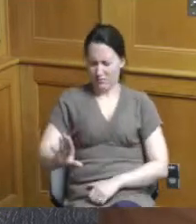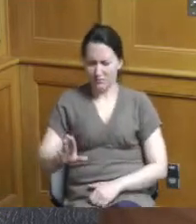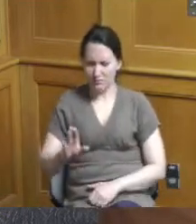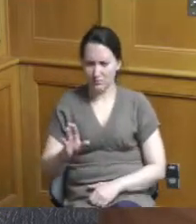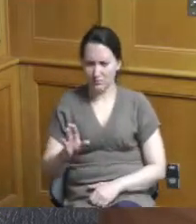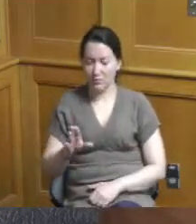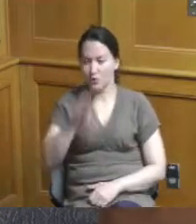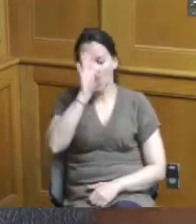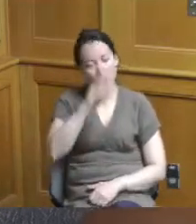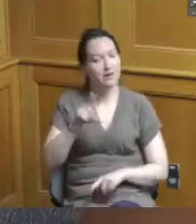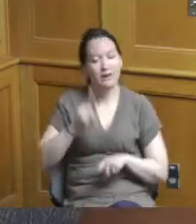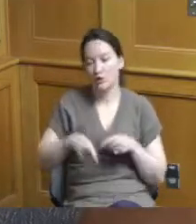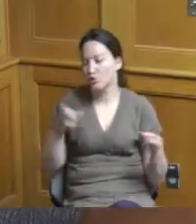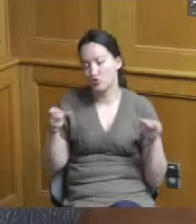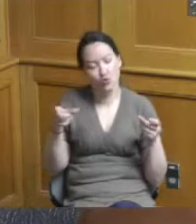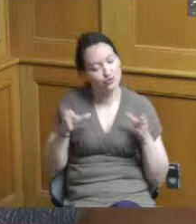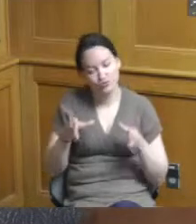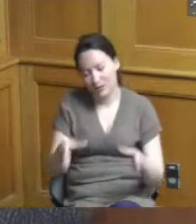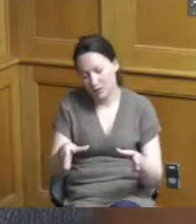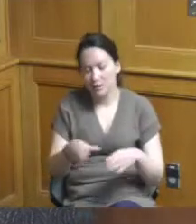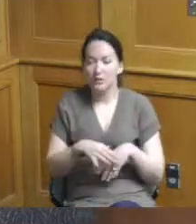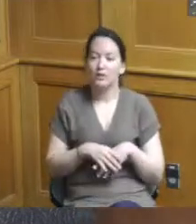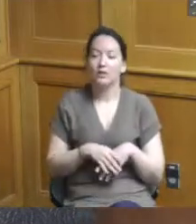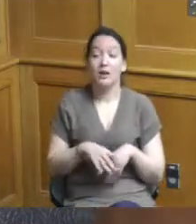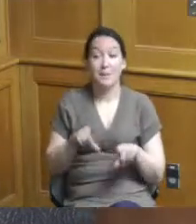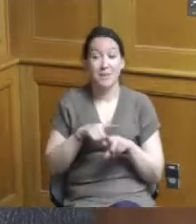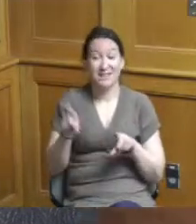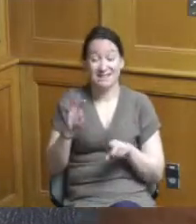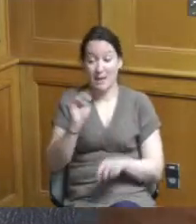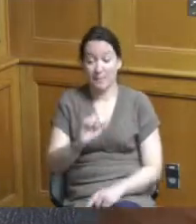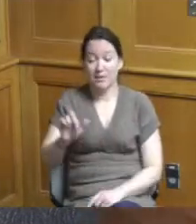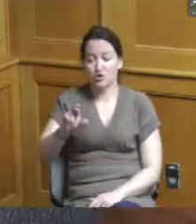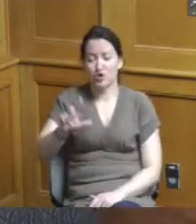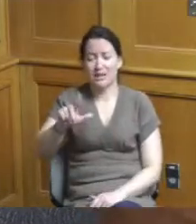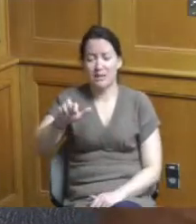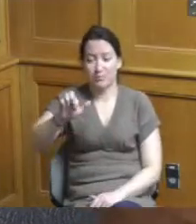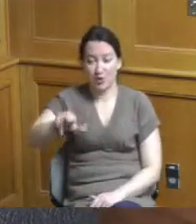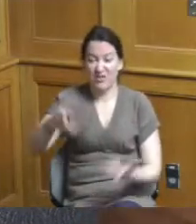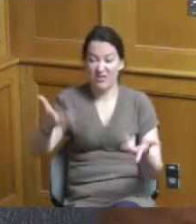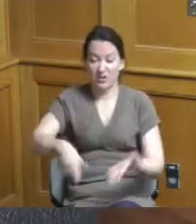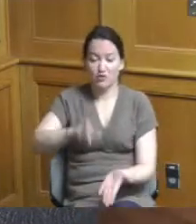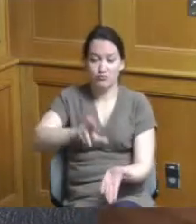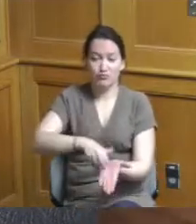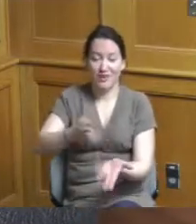I know we don't control streets but according to Mr Liebert that's a done deal and we hadn't even